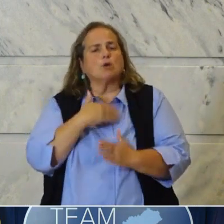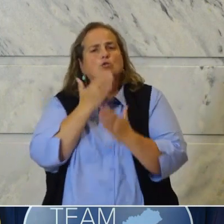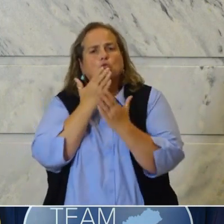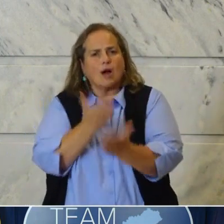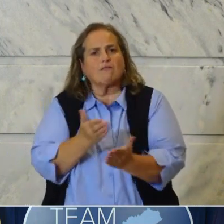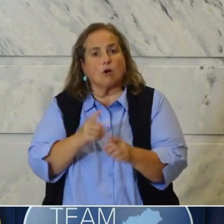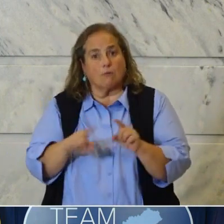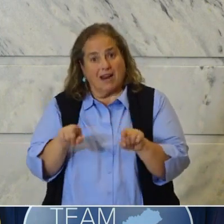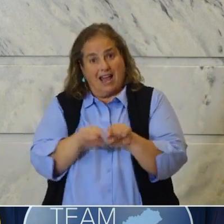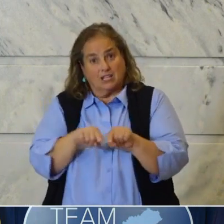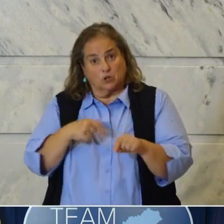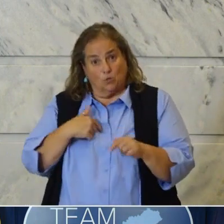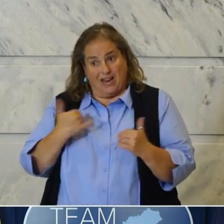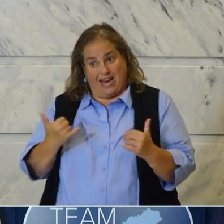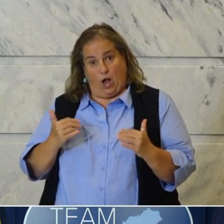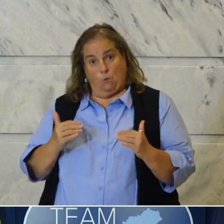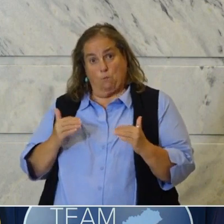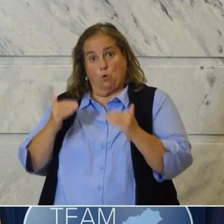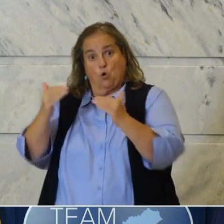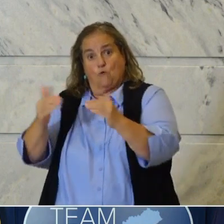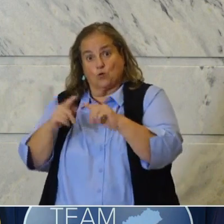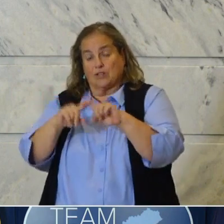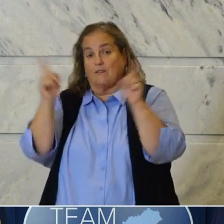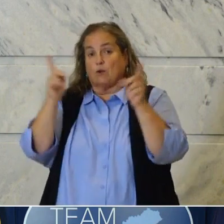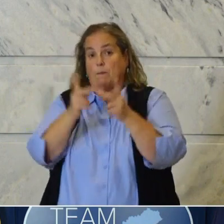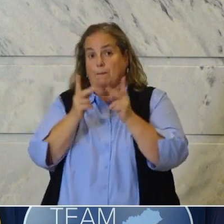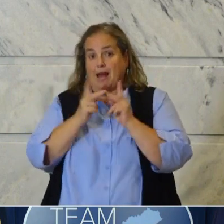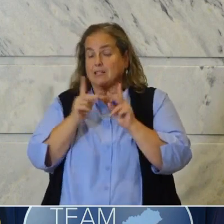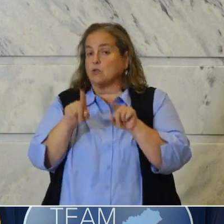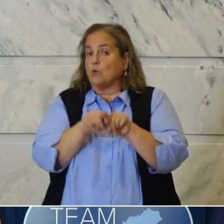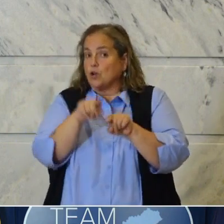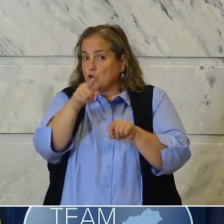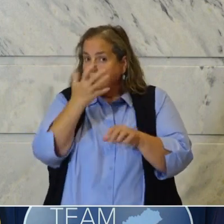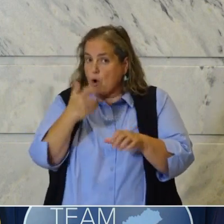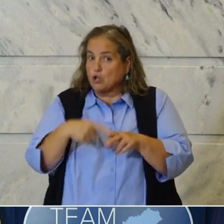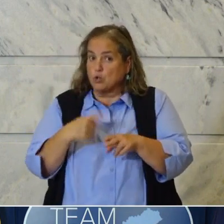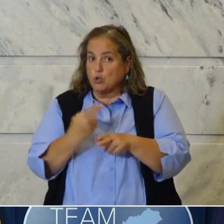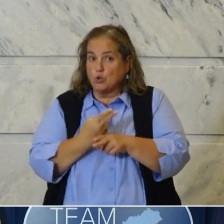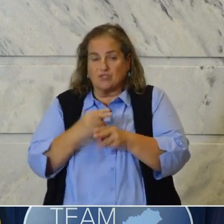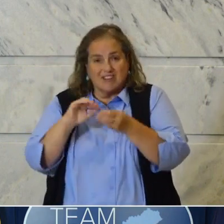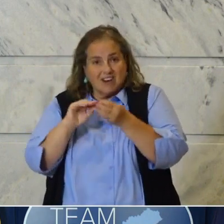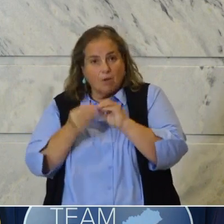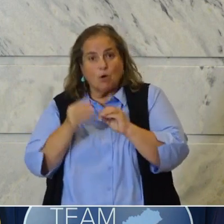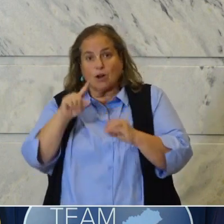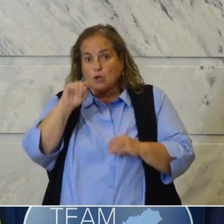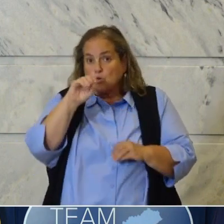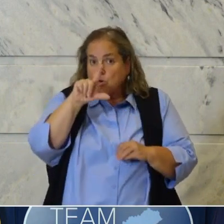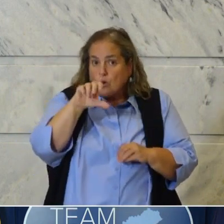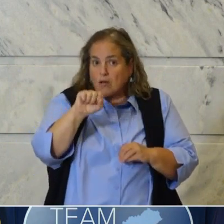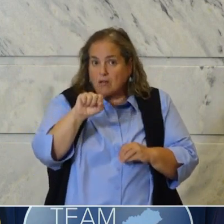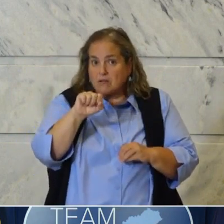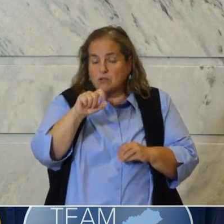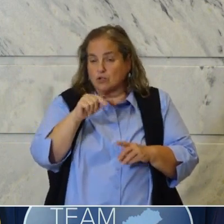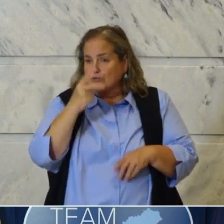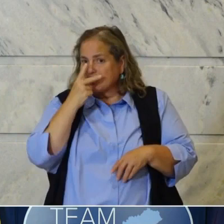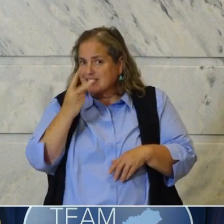to a different place where we use tools that I'm that I'm going to say right now, have severe limitations and make it very hard to control the disease.